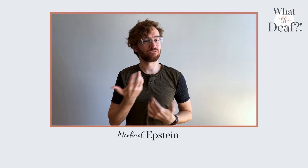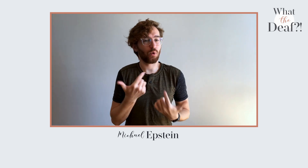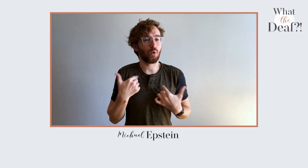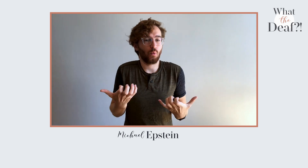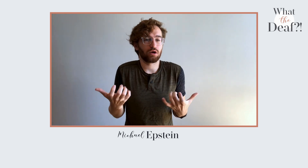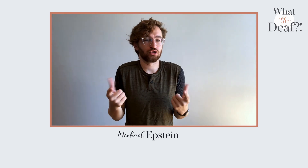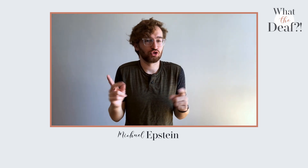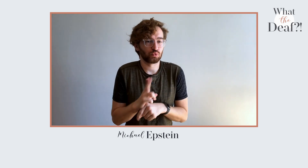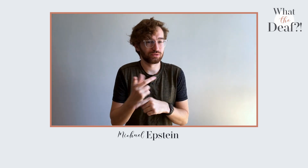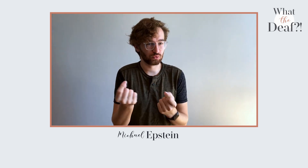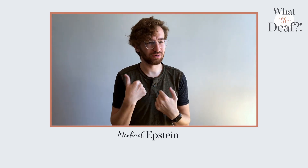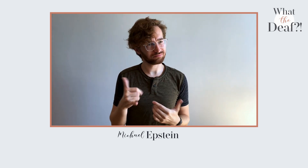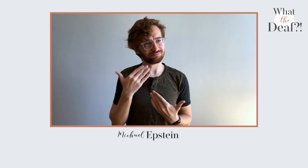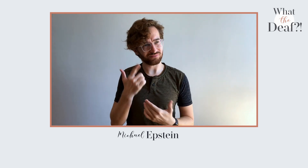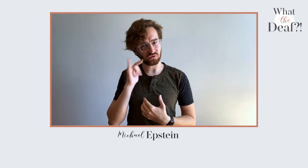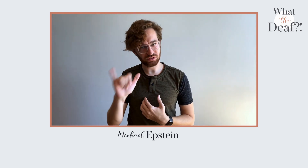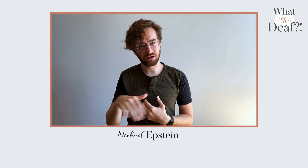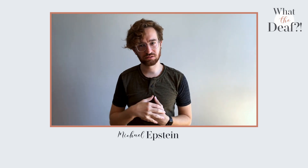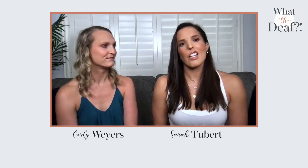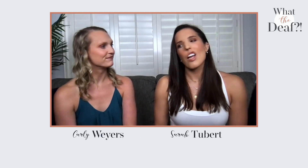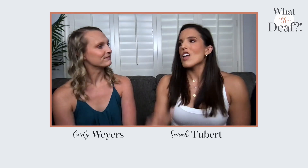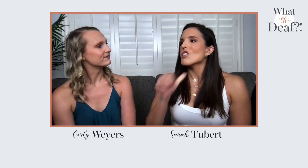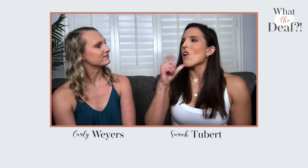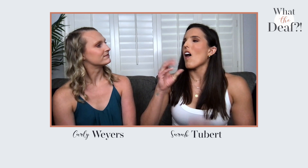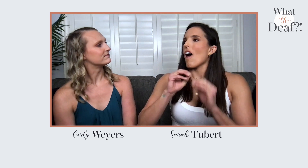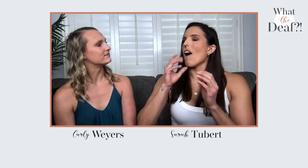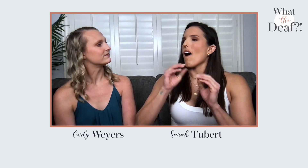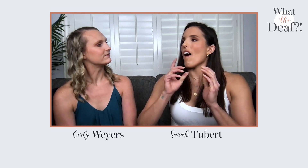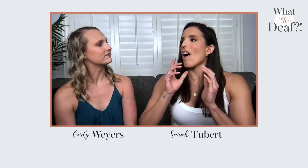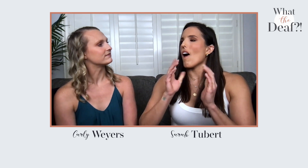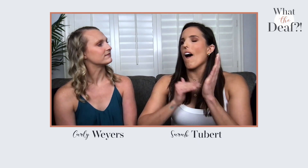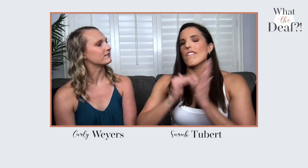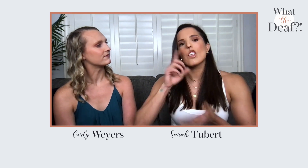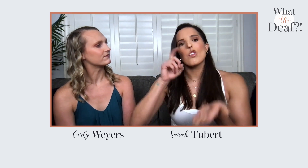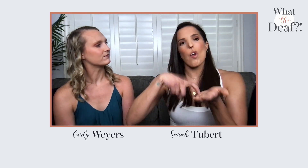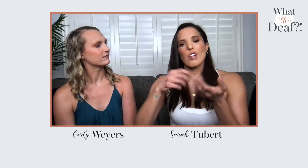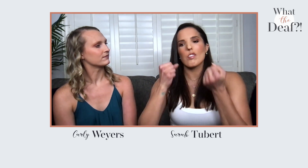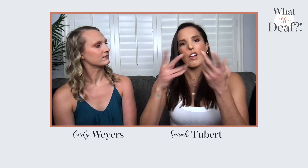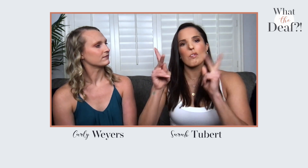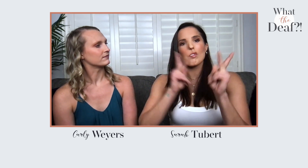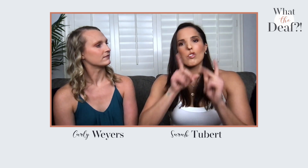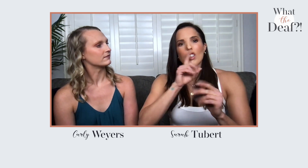as to how I wanted to communicate and I'm grateful to them for that. Yeah, I don't typically see a lot of people